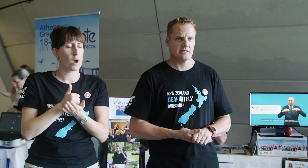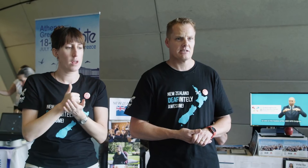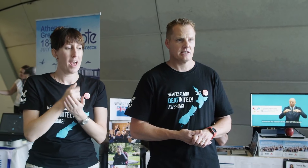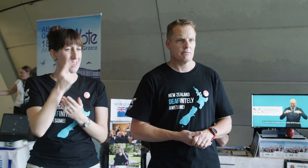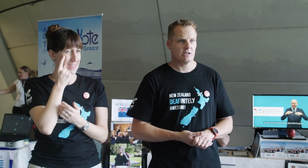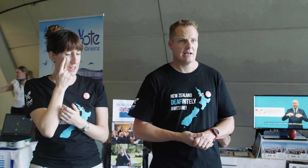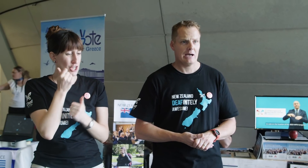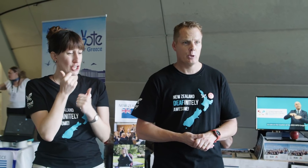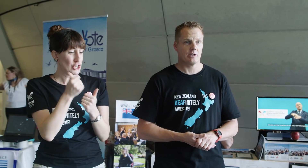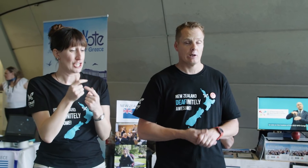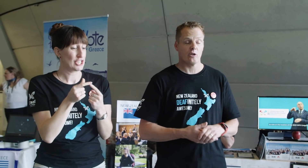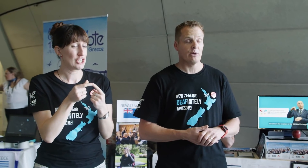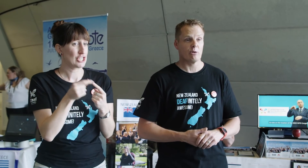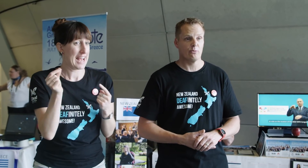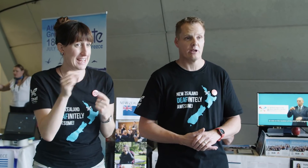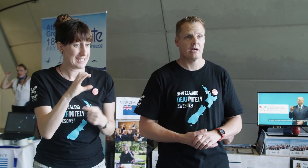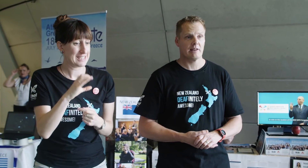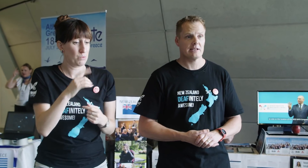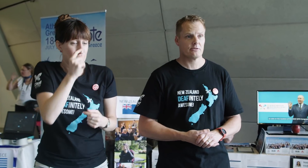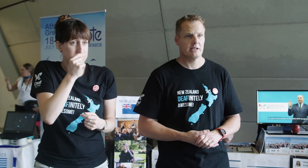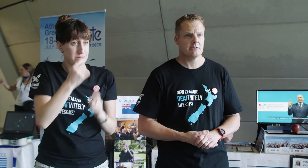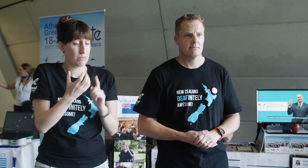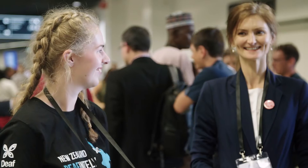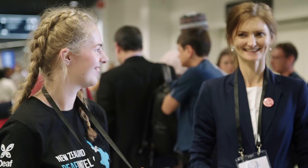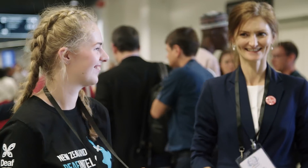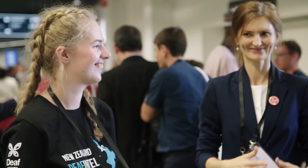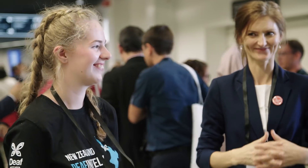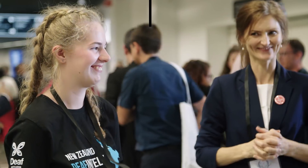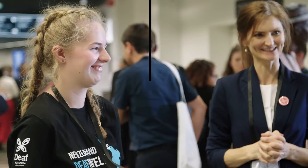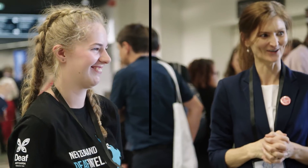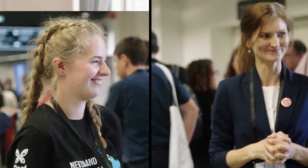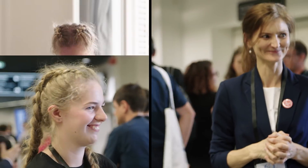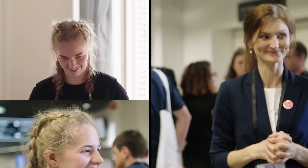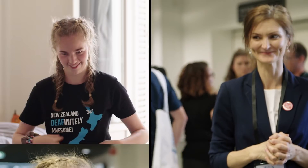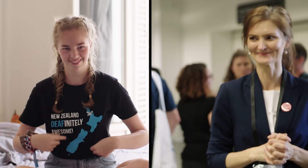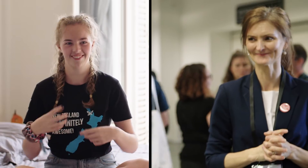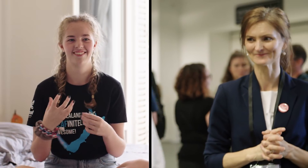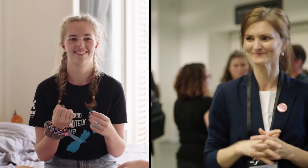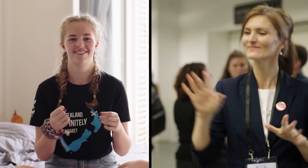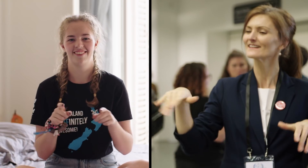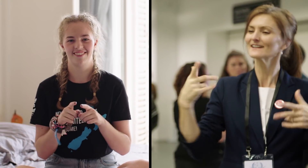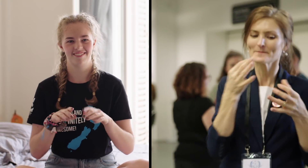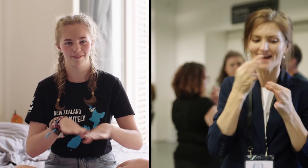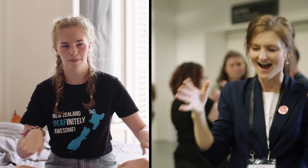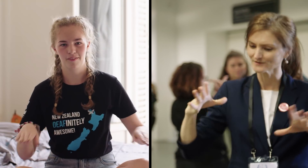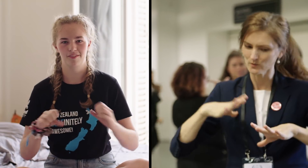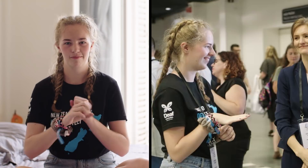and that's a testament to the hard work that a lot of people have put in over the last three years.